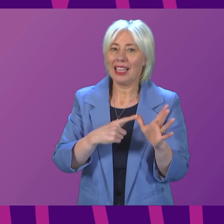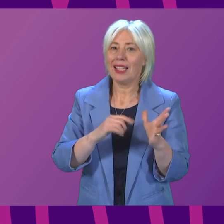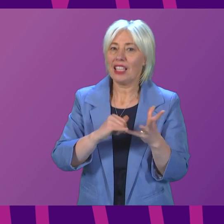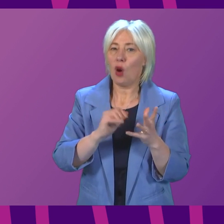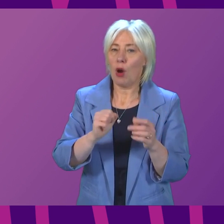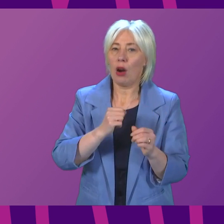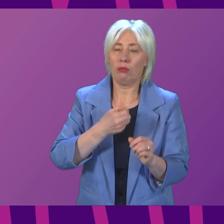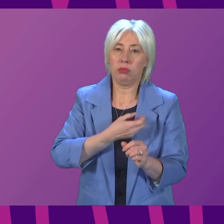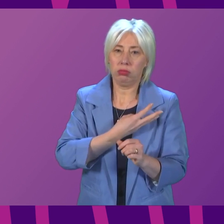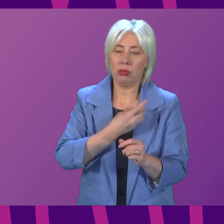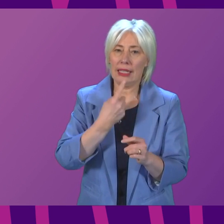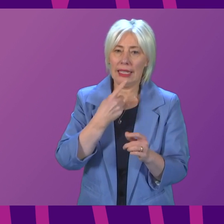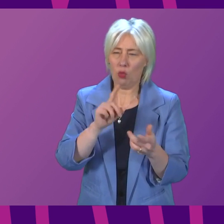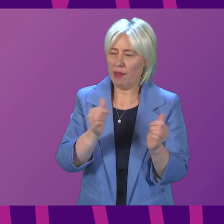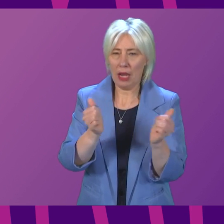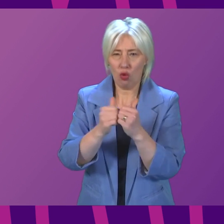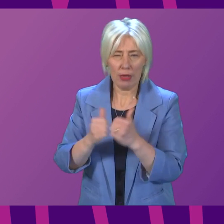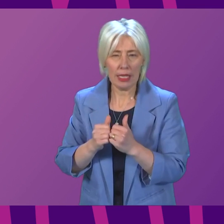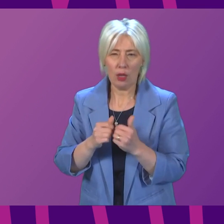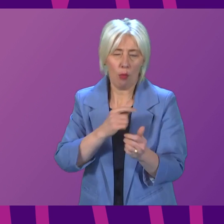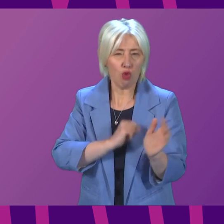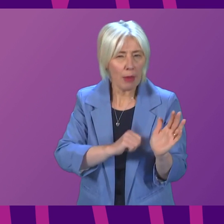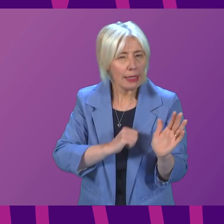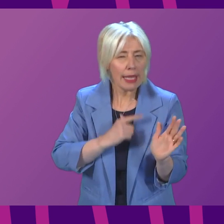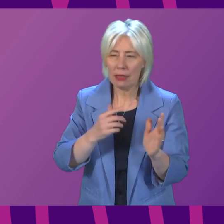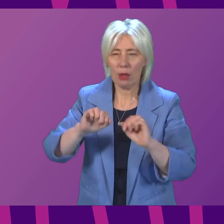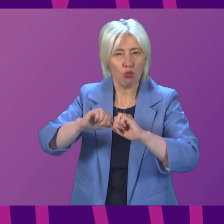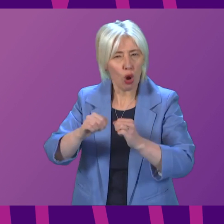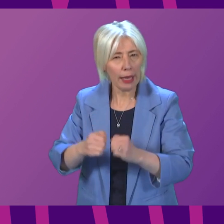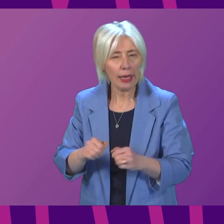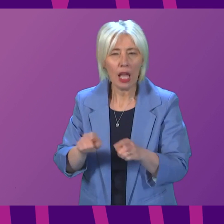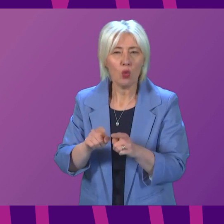Scotland remaining in the European Union and on protecting lower costs of food and energy.